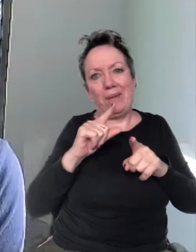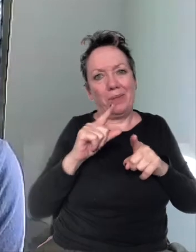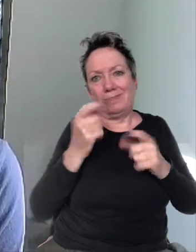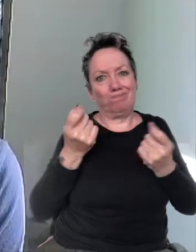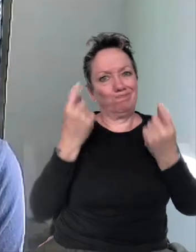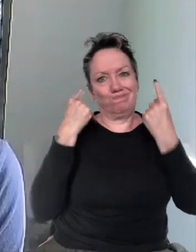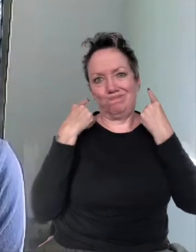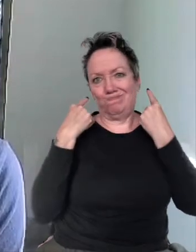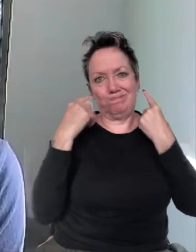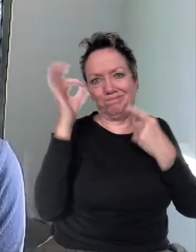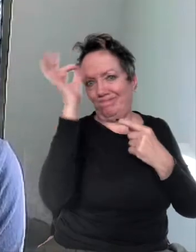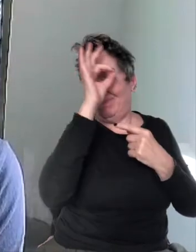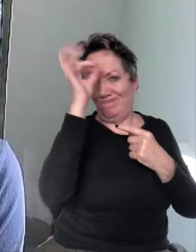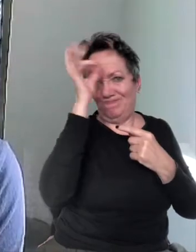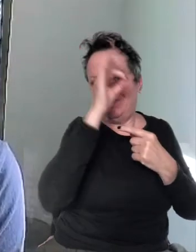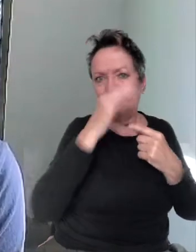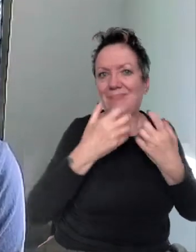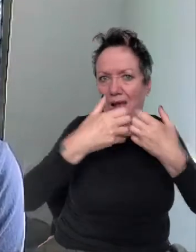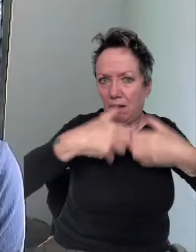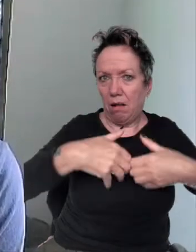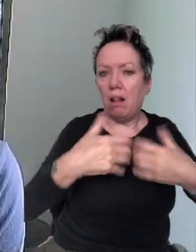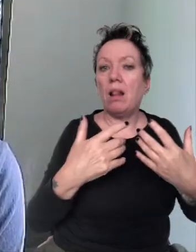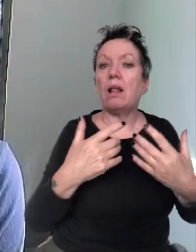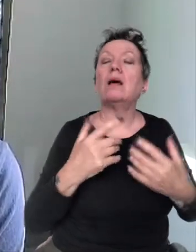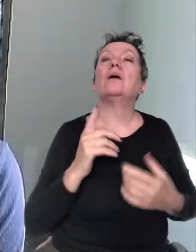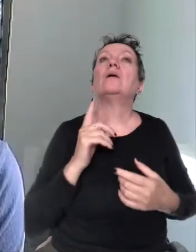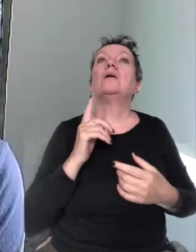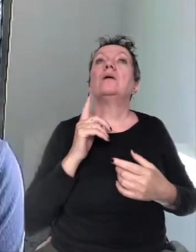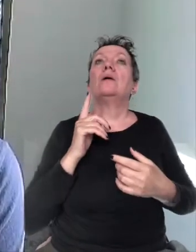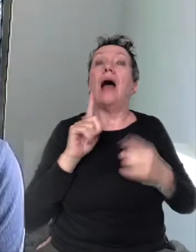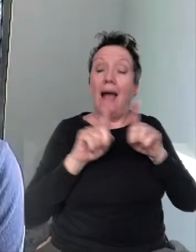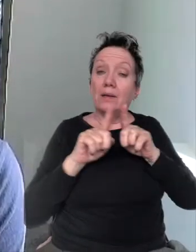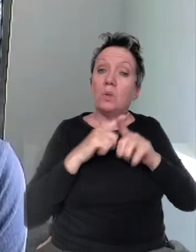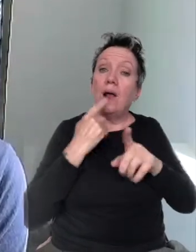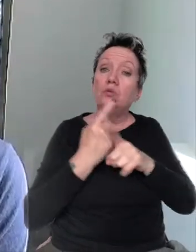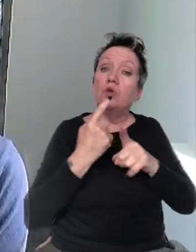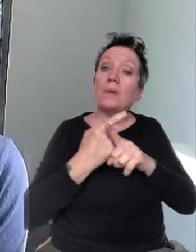And we also talked about the challenge has been theater, particularly at